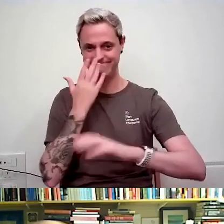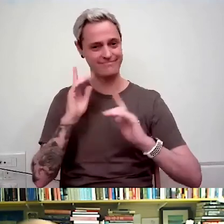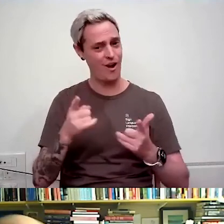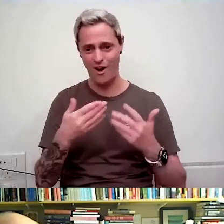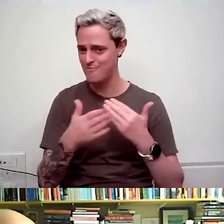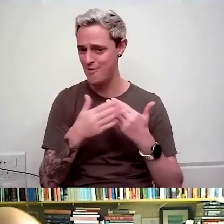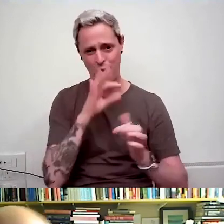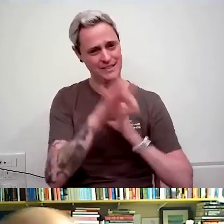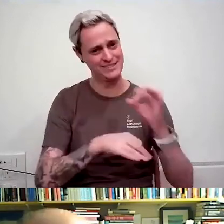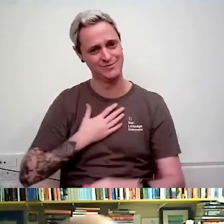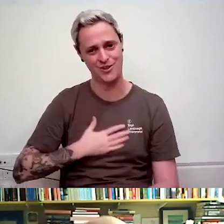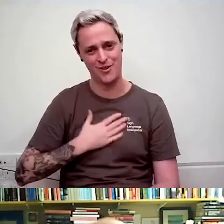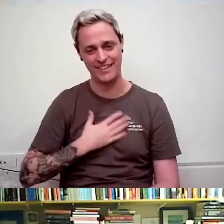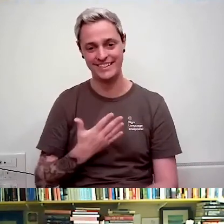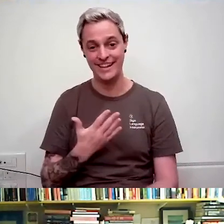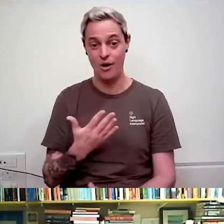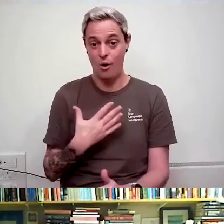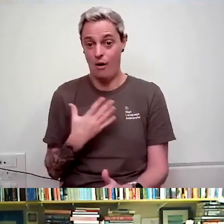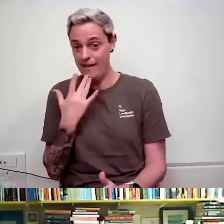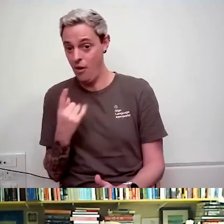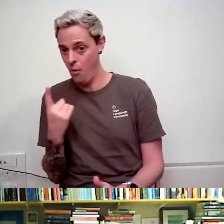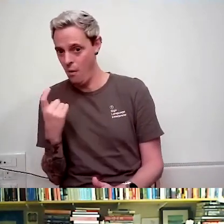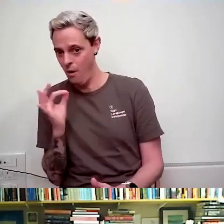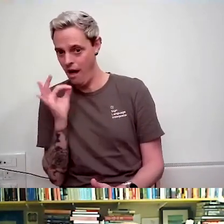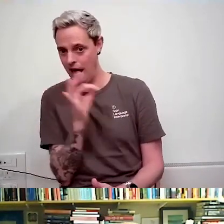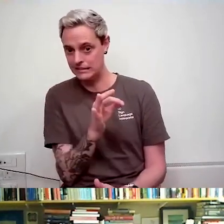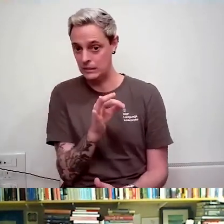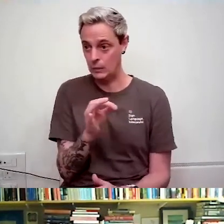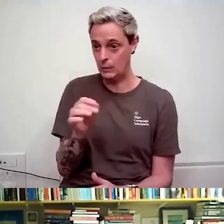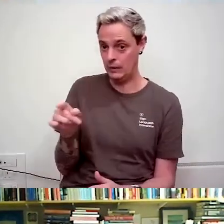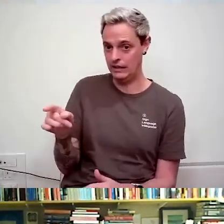and I fear that if I ask you another one I’m going to be really told off by Léon for